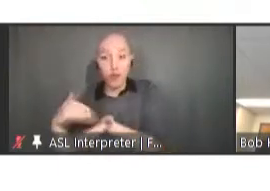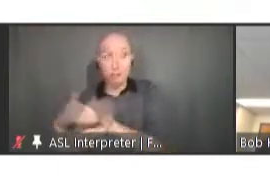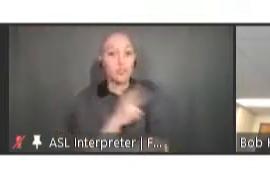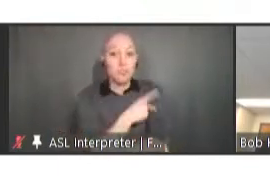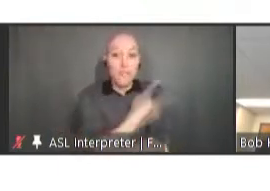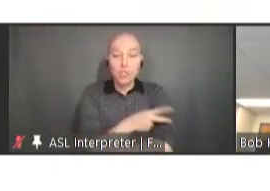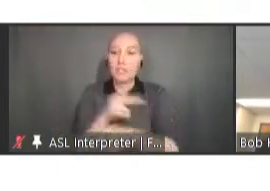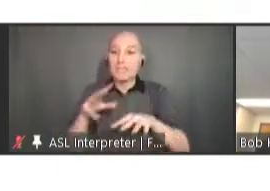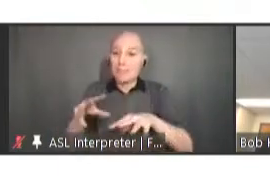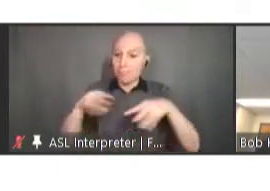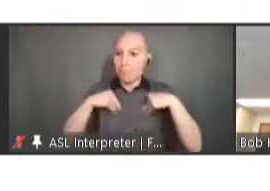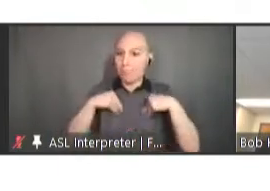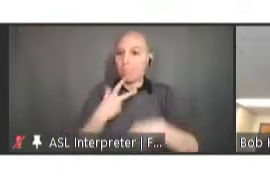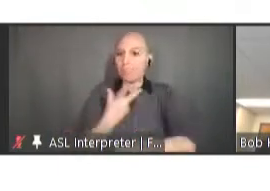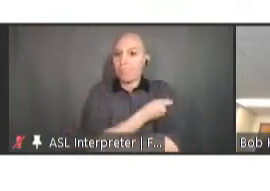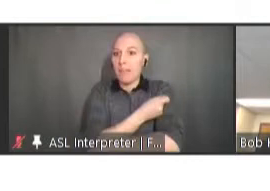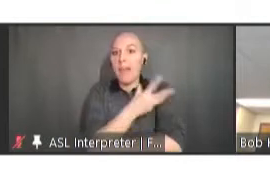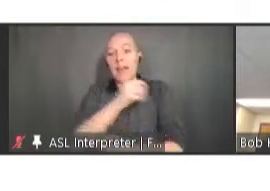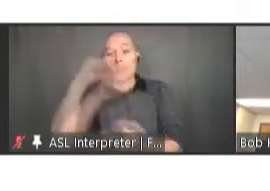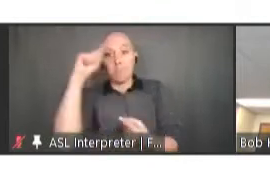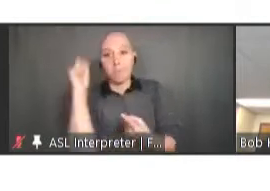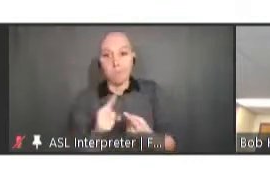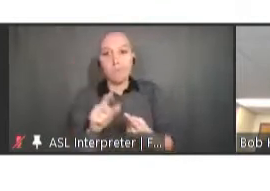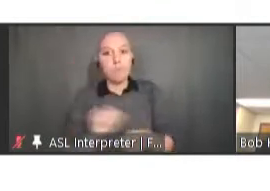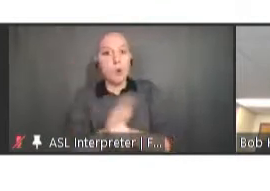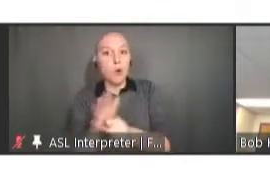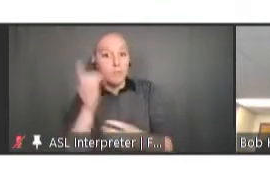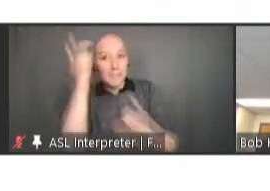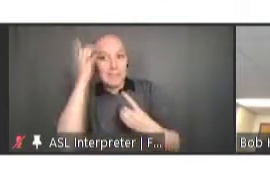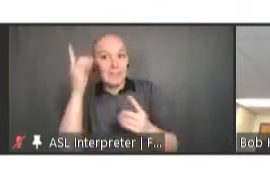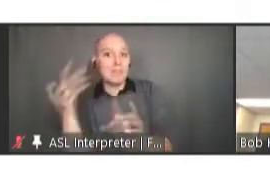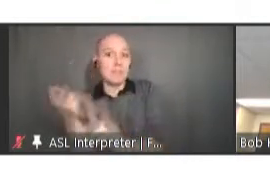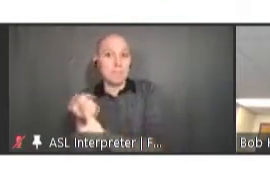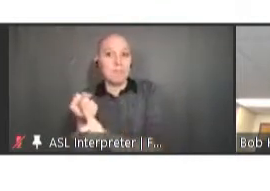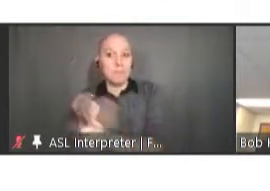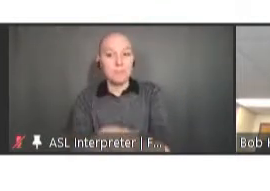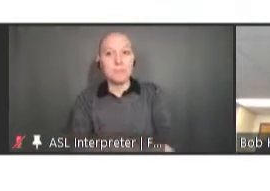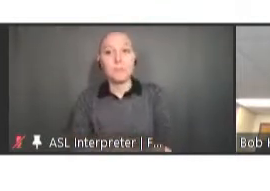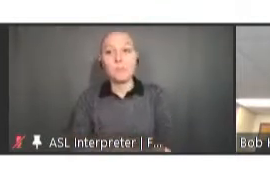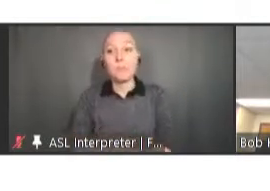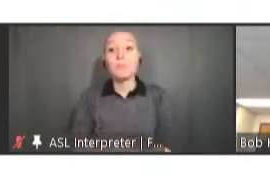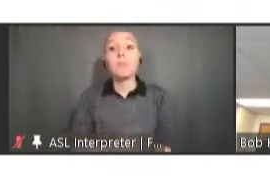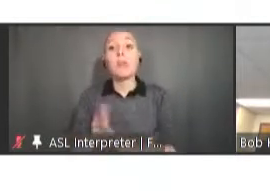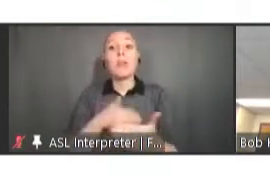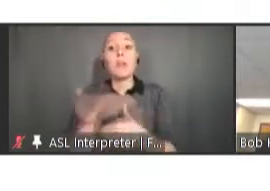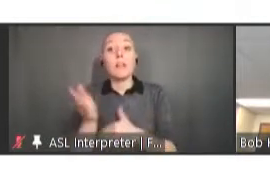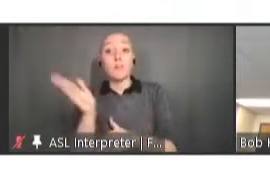COVID-19 disease impacts. The presentation on HHS guidance and prohibiting discrimination in